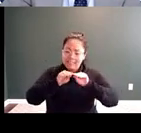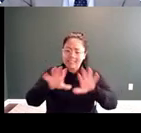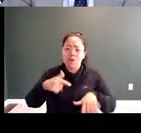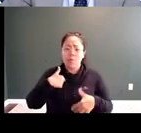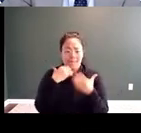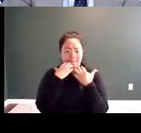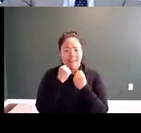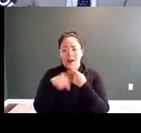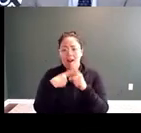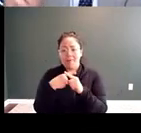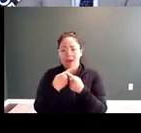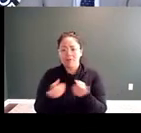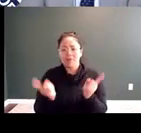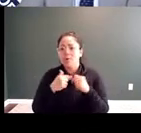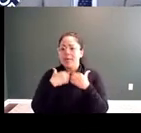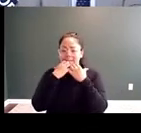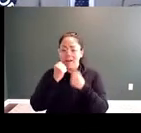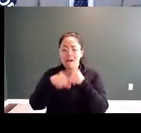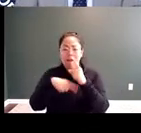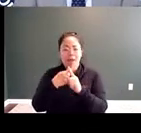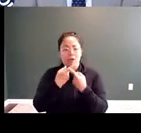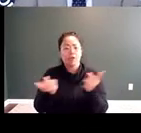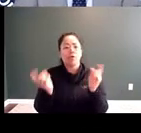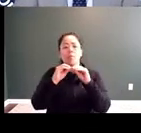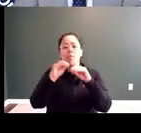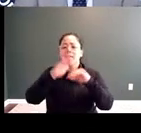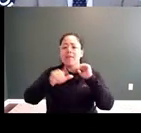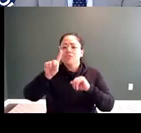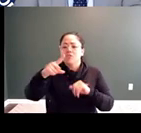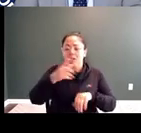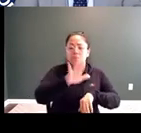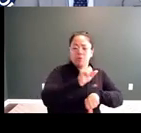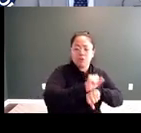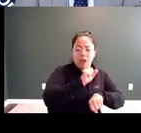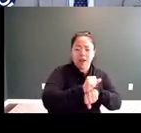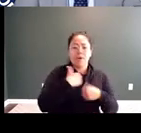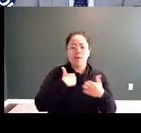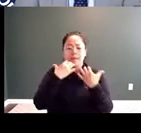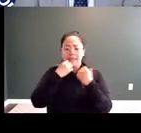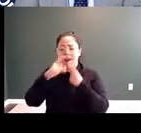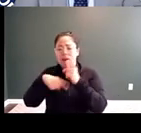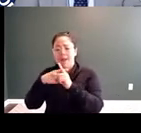We care about you so much more than simply the role that you're playing in our office. We care about you as person, we care about your family.